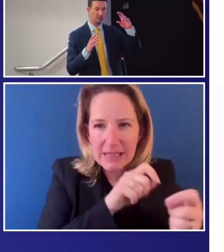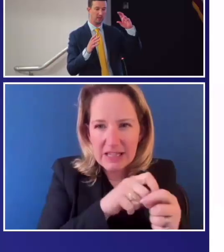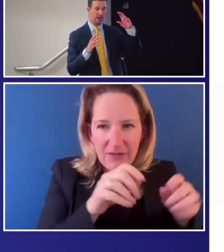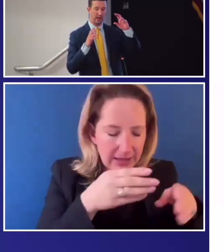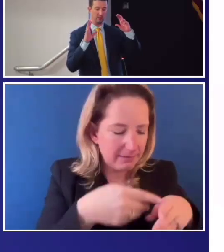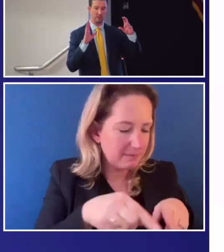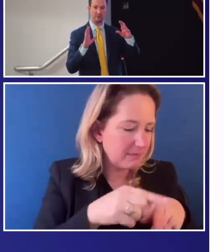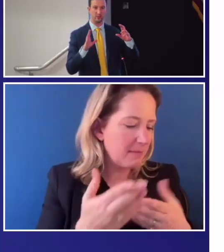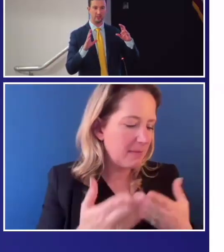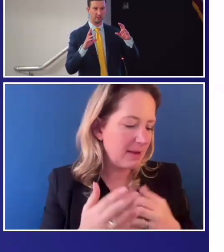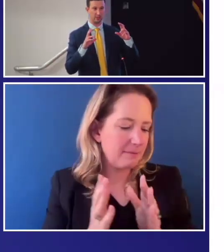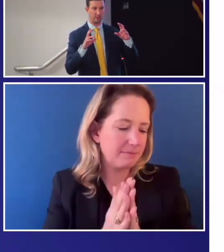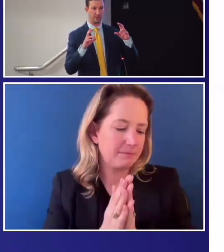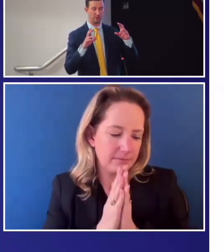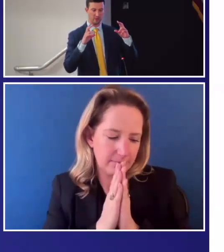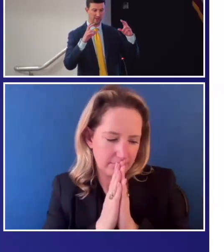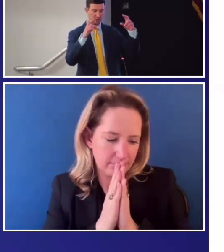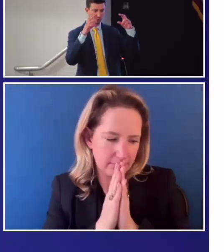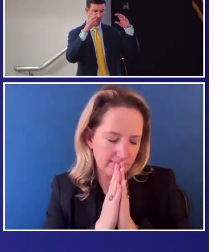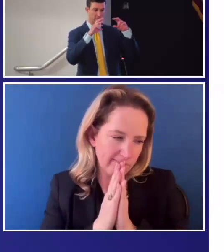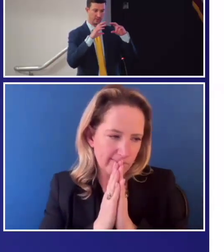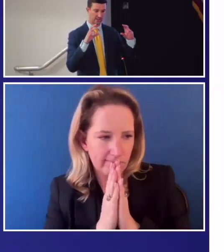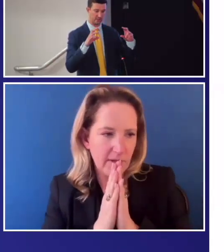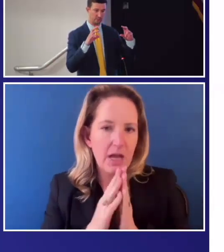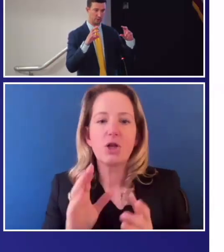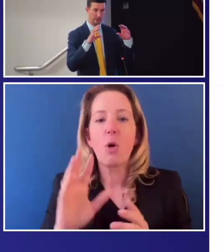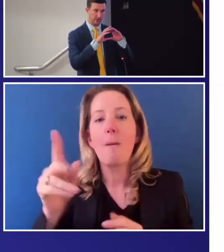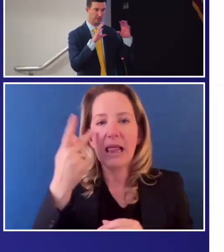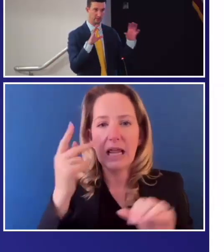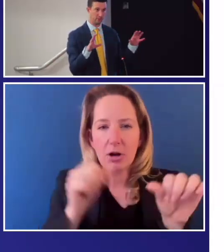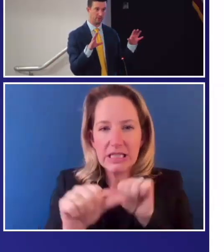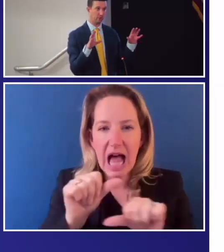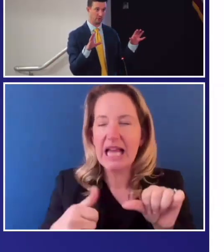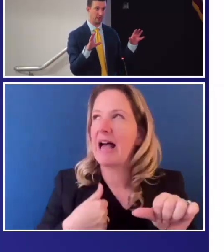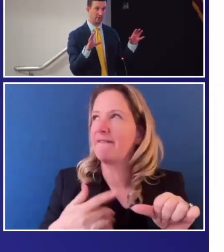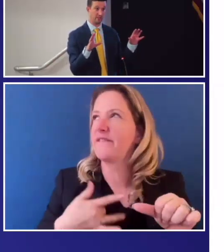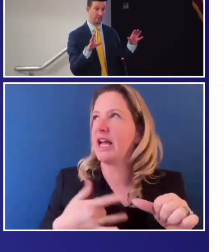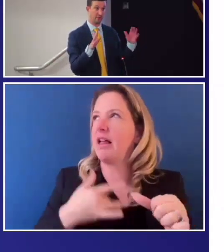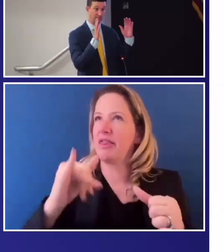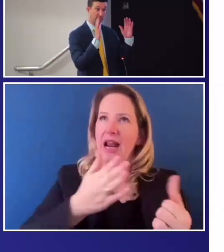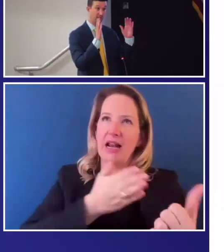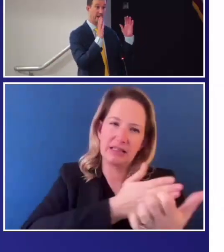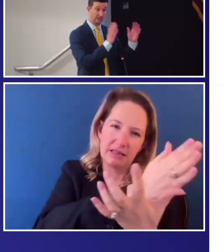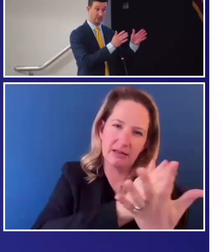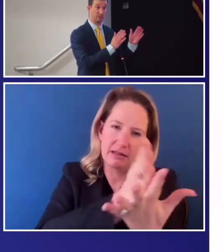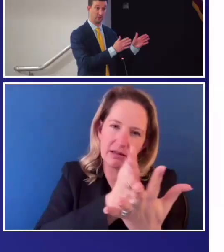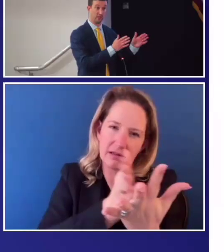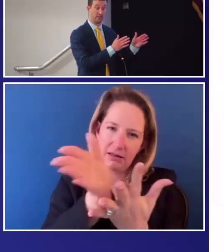maybe -- I believe -- somebody can correct me if I'm wrong, but I think political science is broken out into maybe four or five different highly specialized